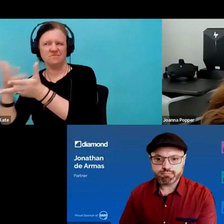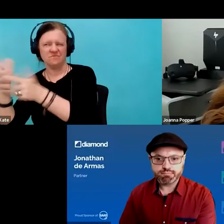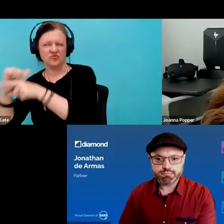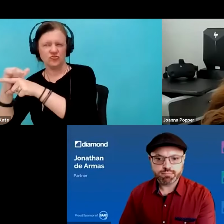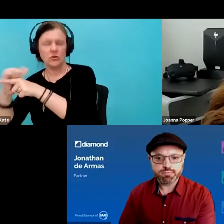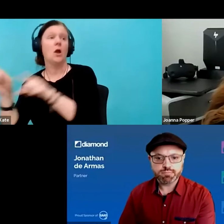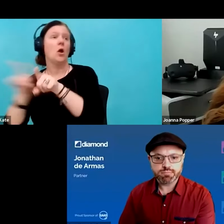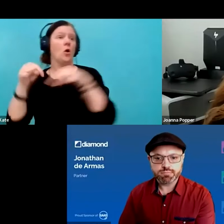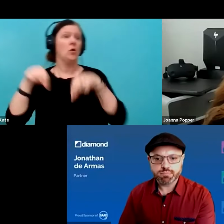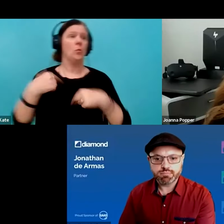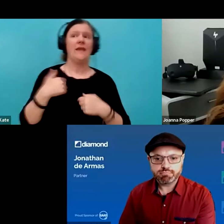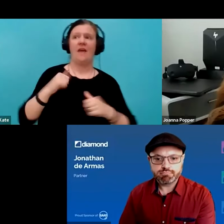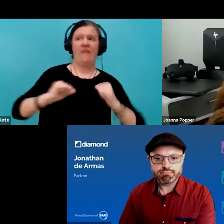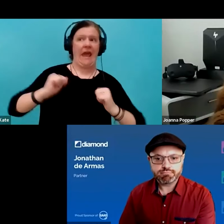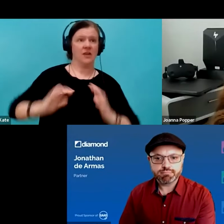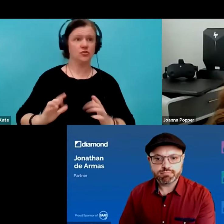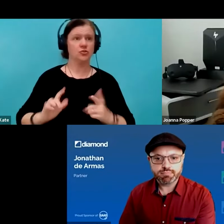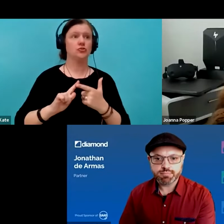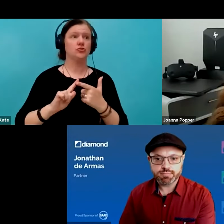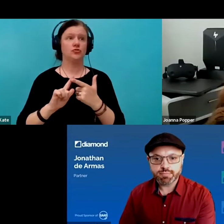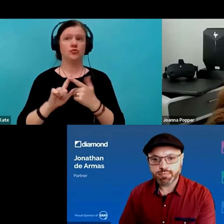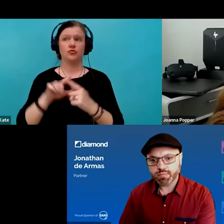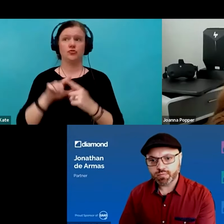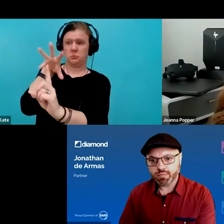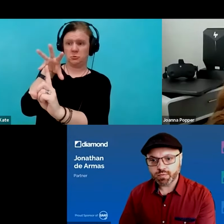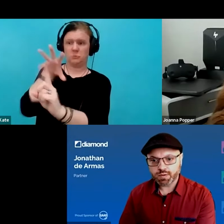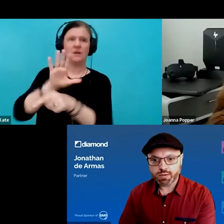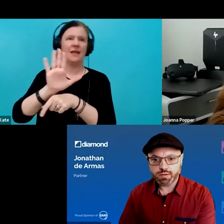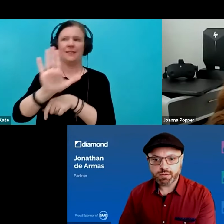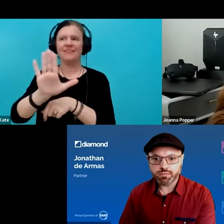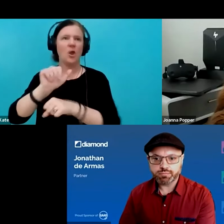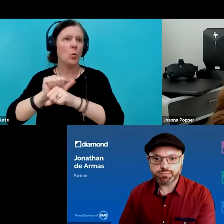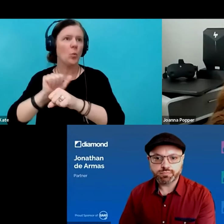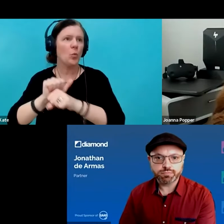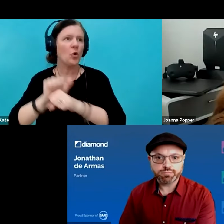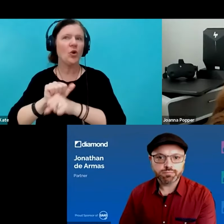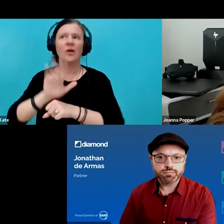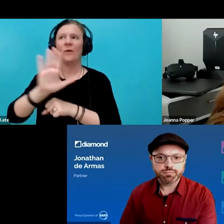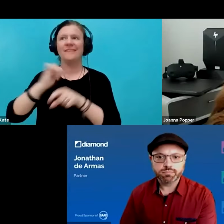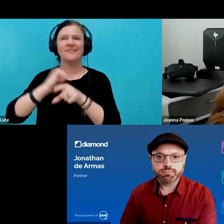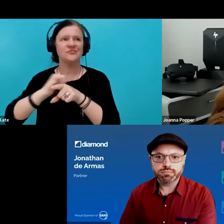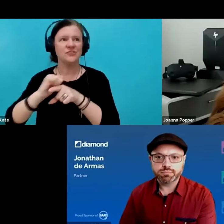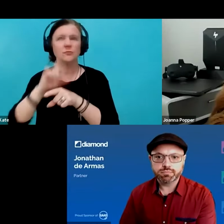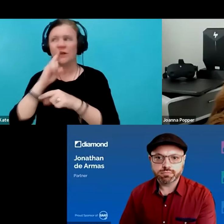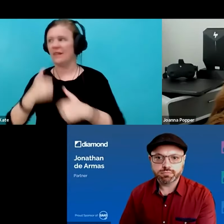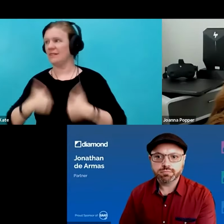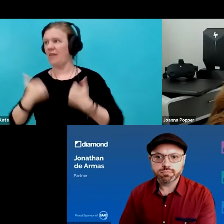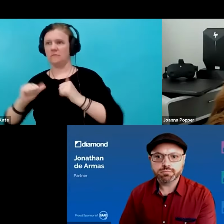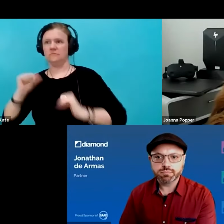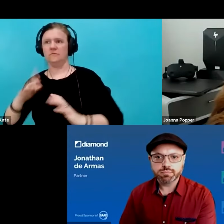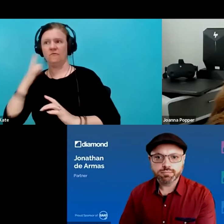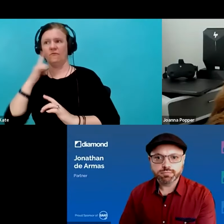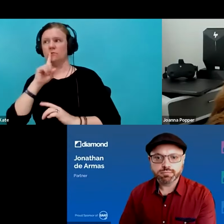in, you know, actors and capture them doing whatever Christina Heller: Normally a live actor might do in a in a training simulation